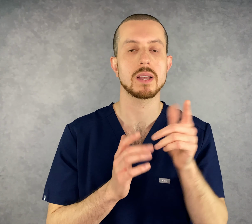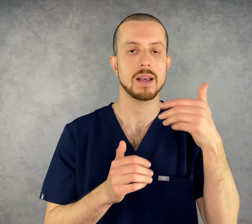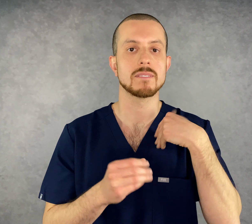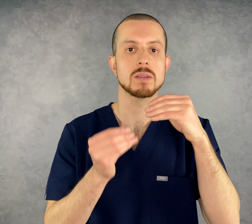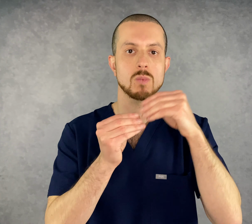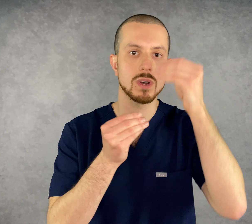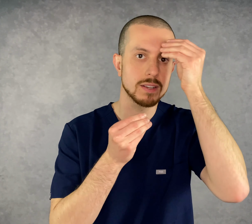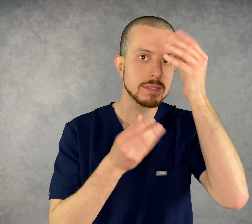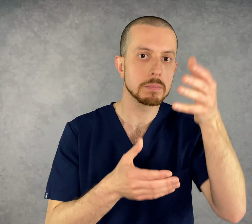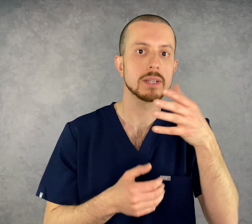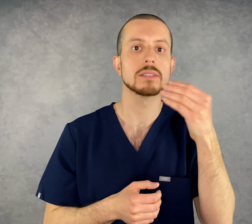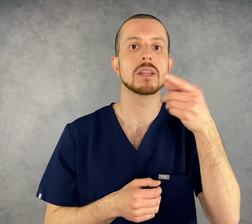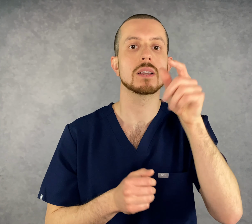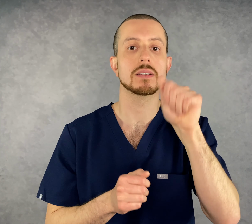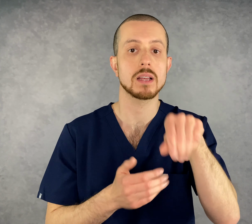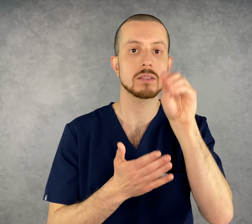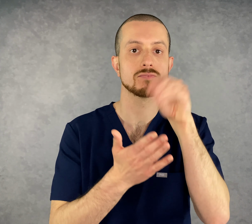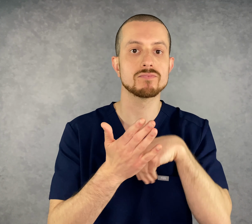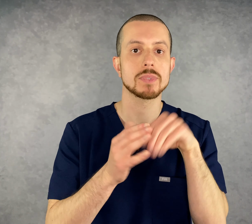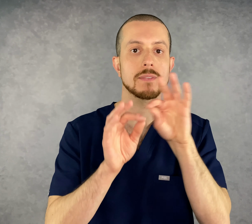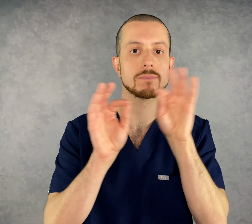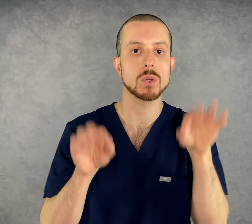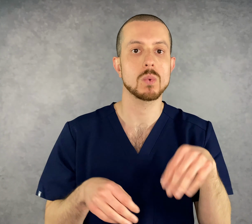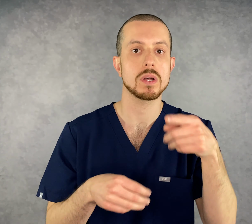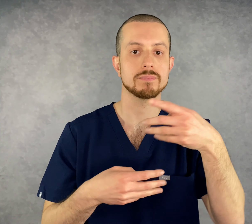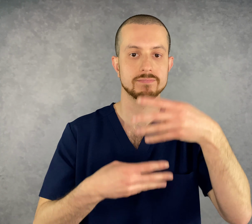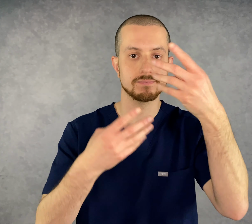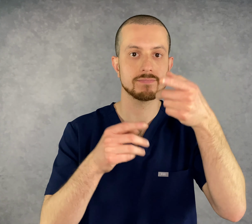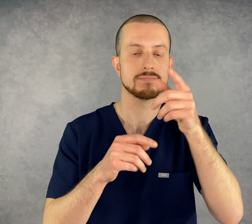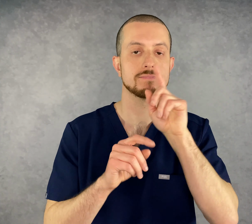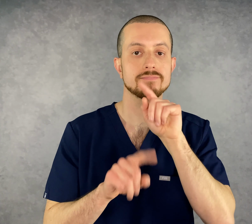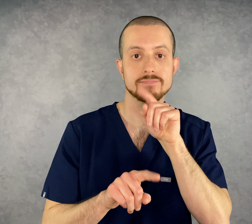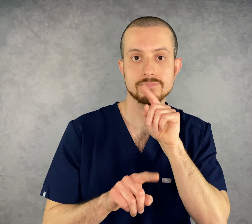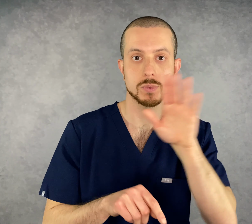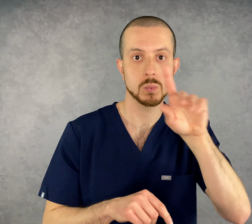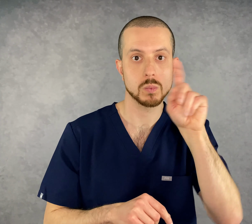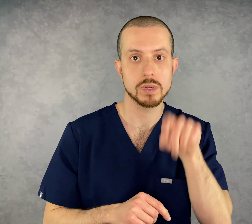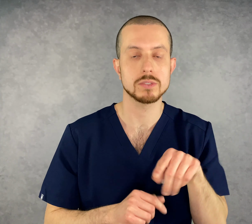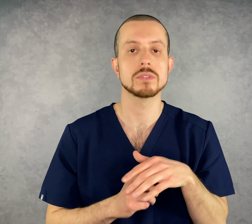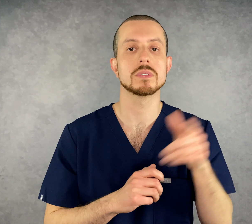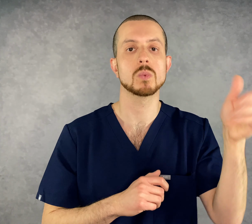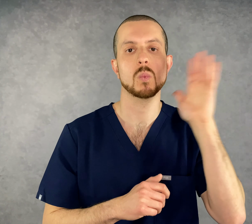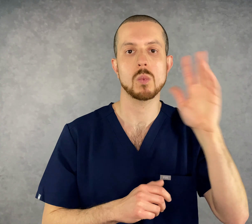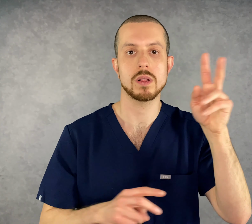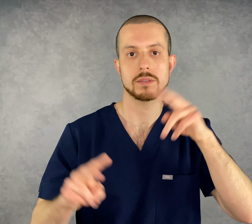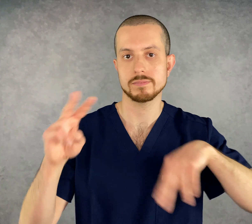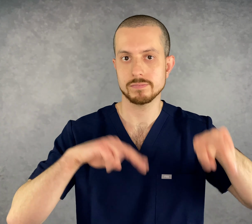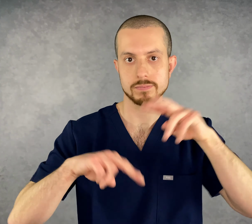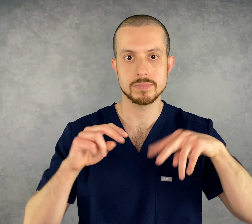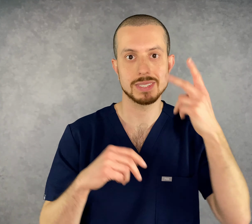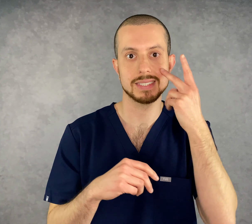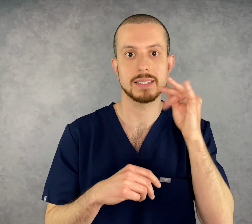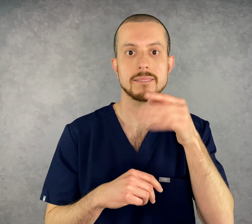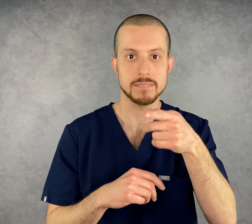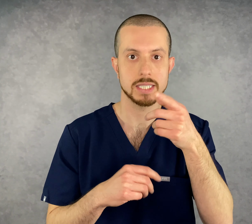It has more information and you can fill out a form that has questions you will need to answer. They will look over your responses and determine